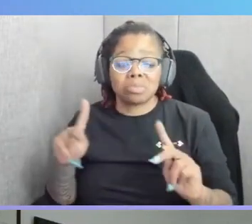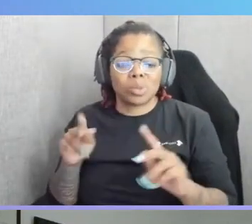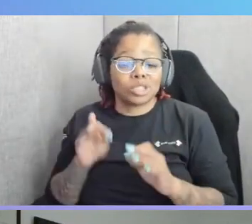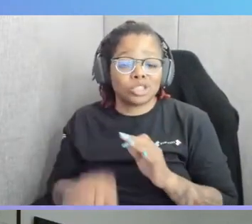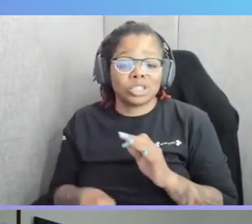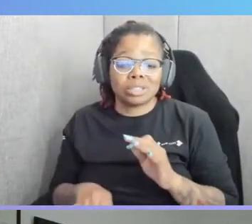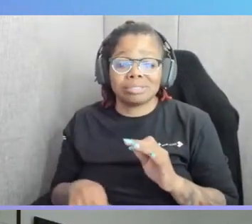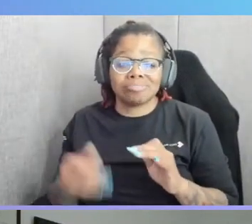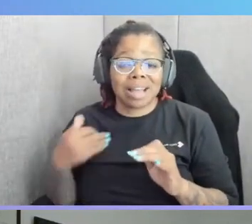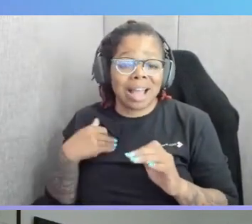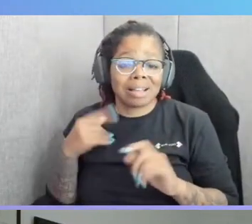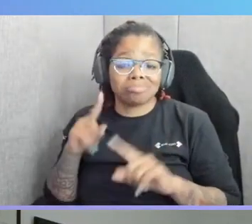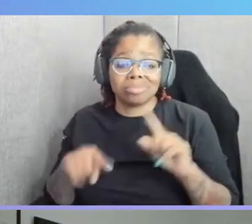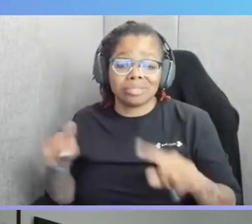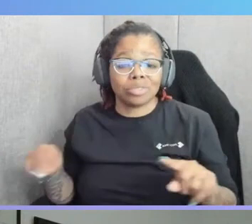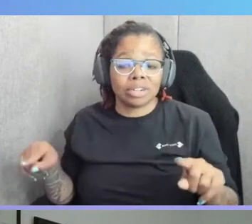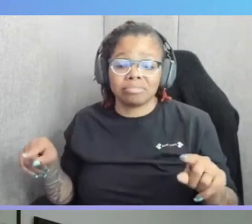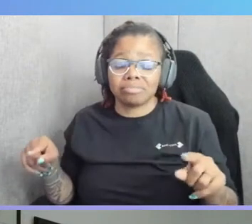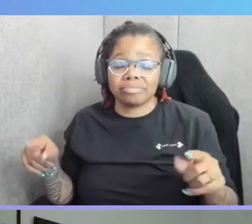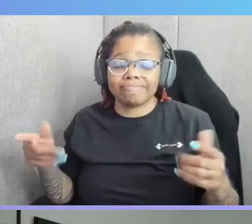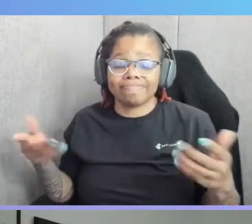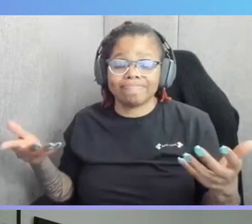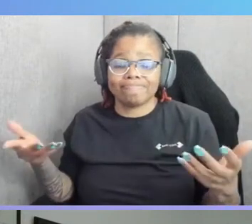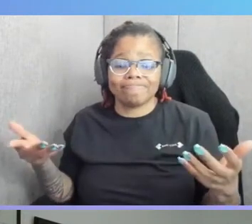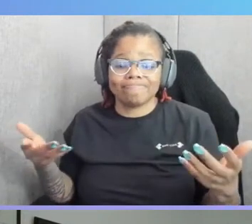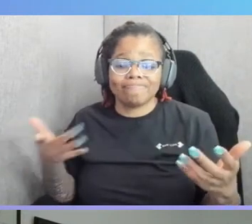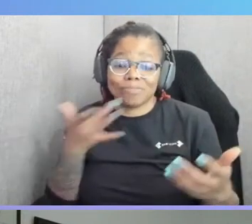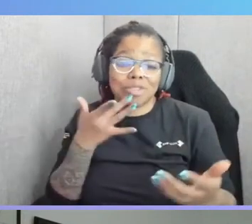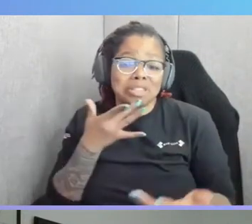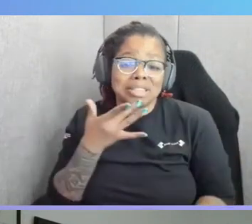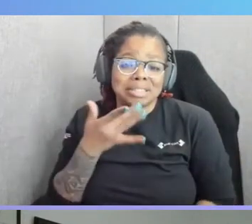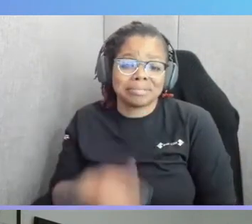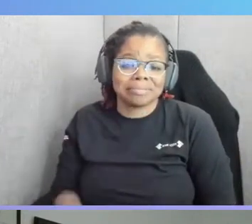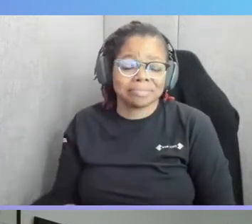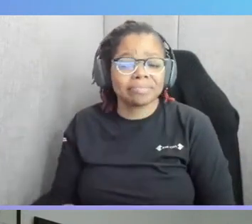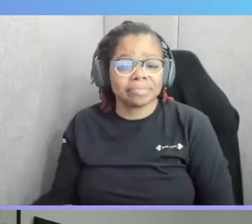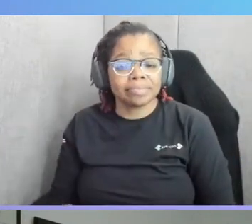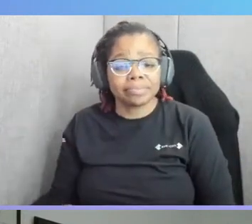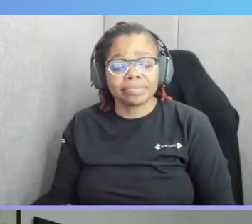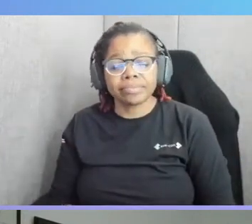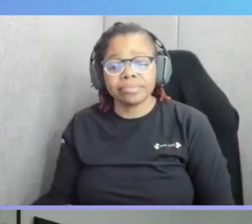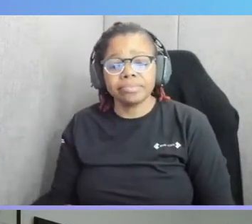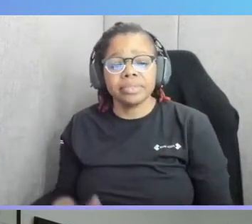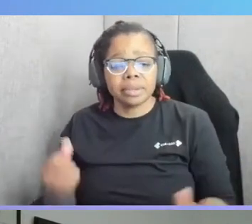preferences. And a lot of our participants acknowledged that.